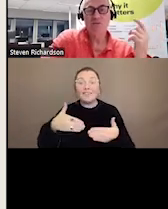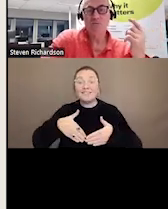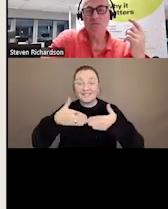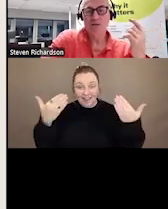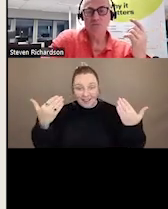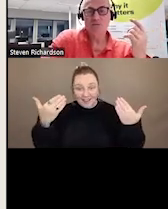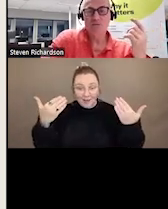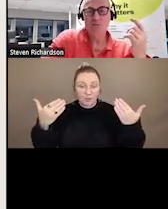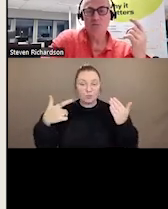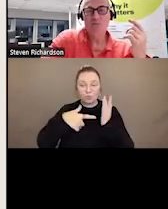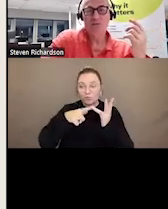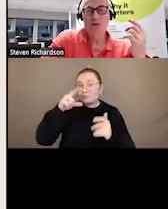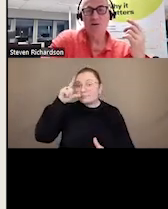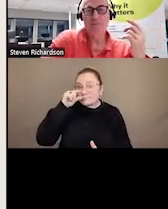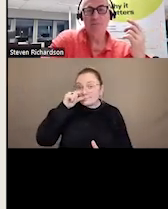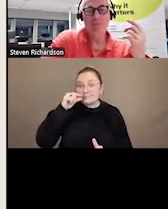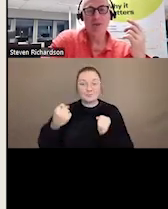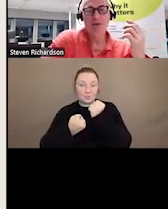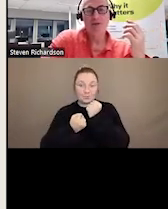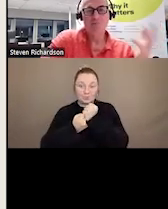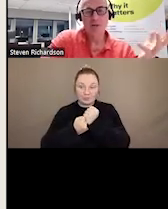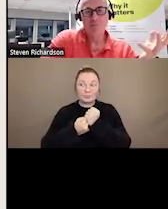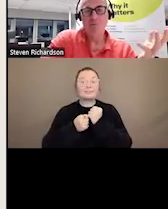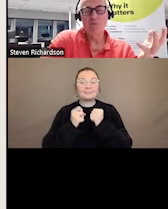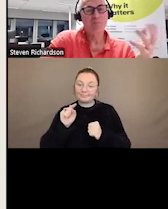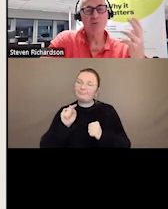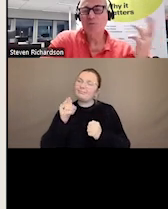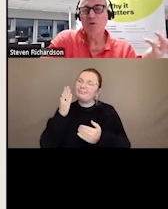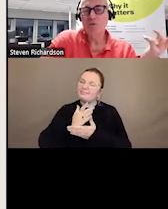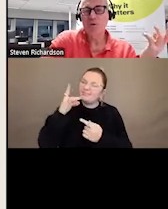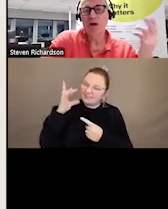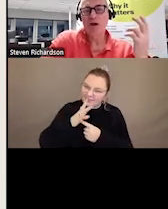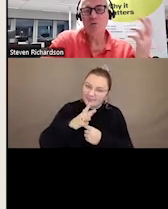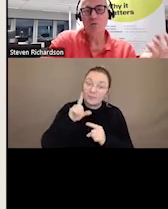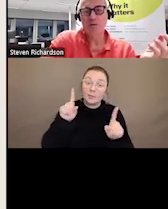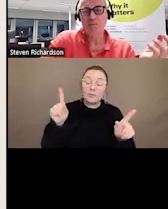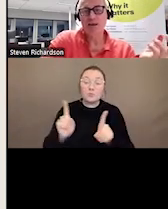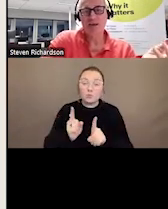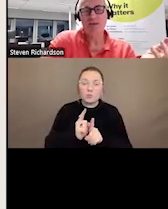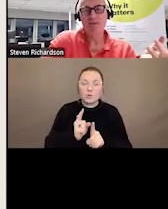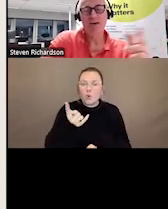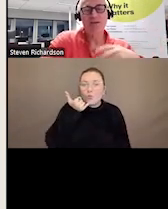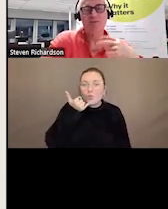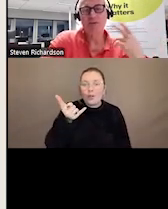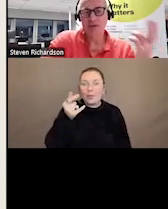to potential supporters is really important, but also calling people ahead of the day, giving them